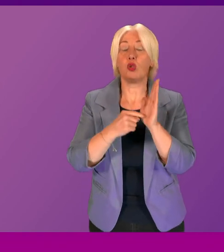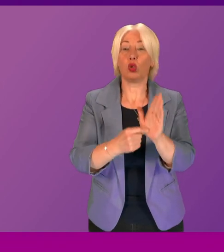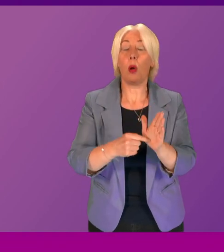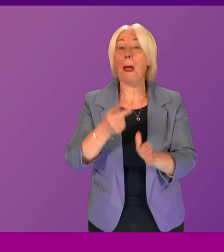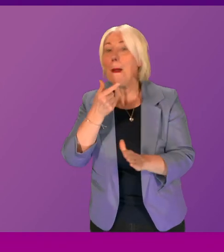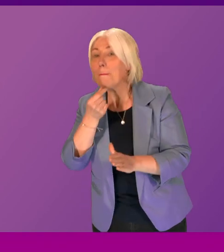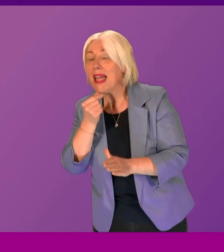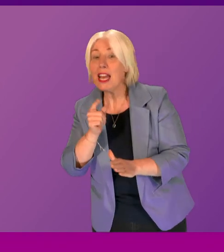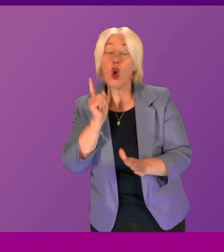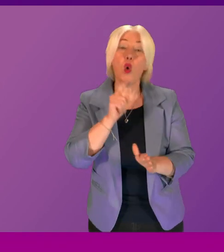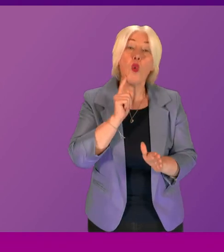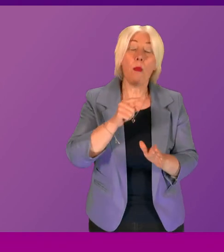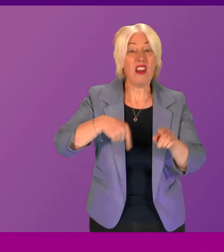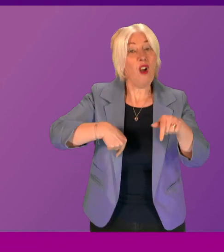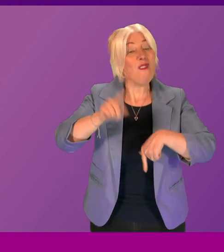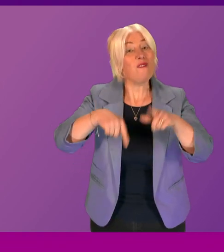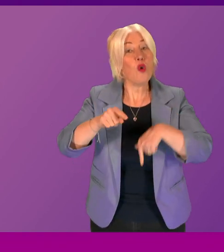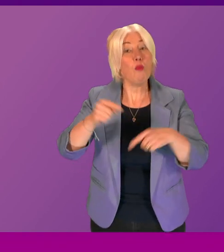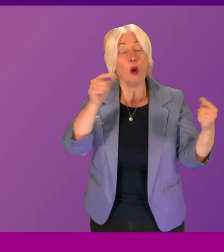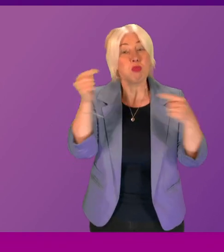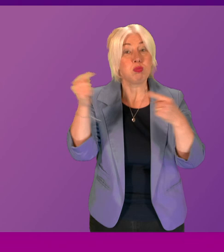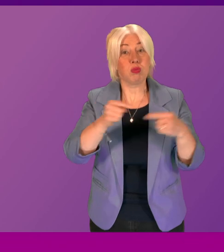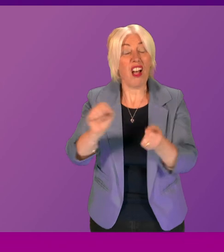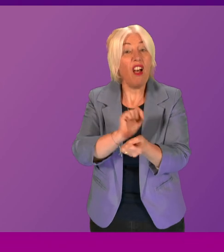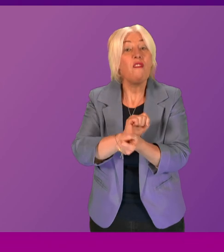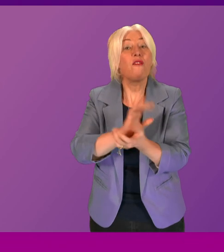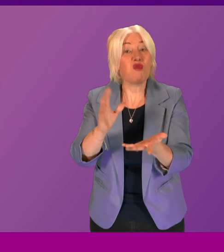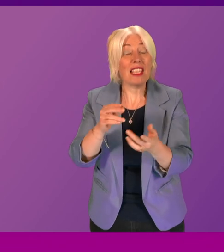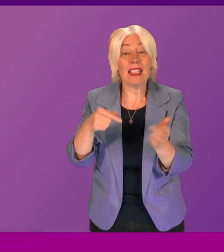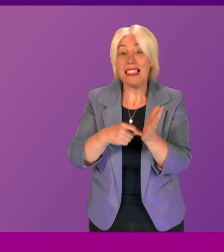matches on free-to-air television could help to inspire the next generation of talent?